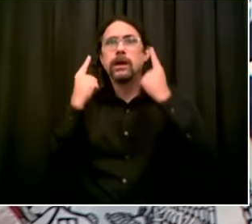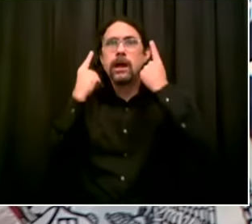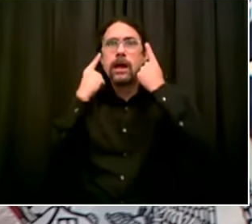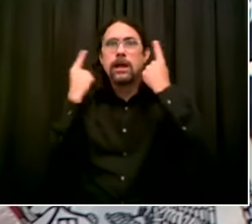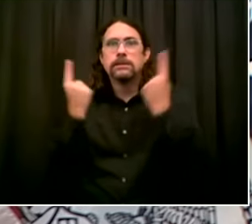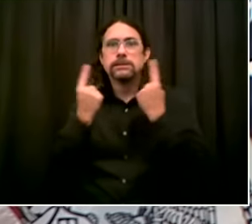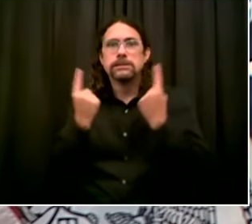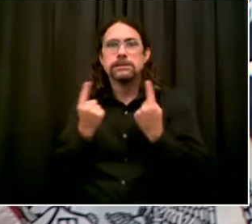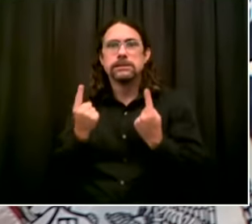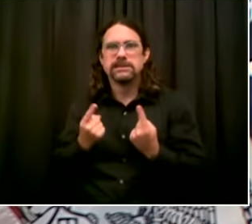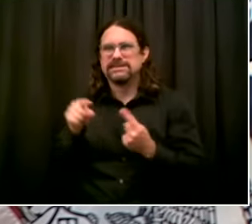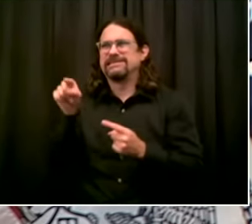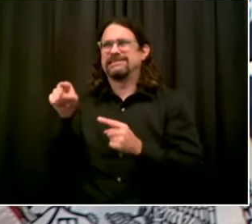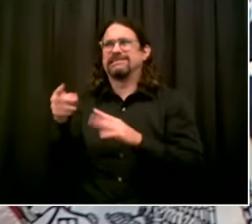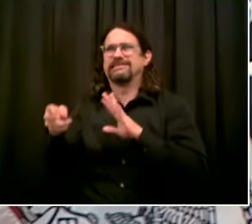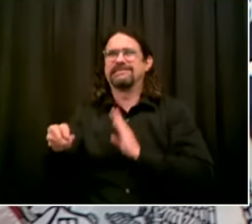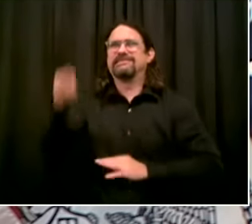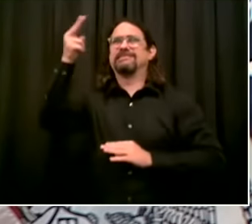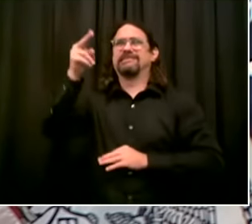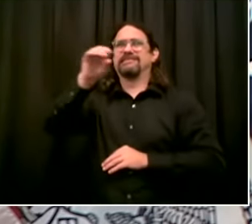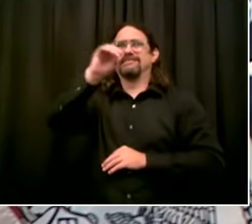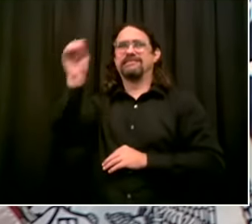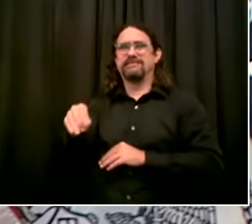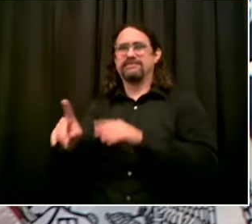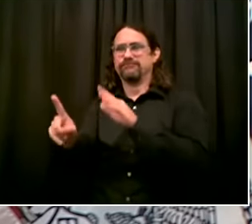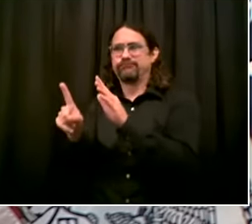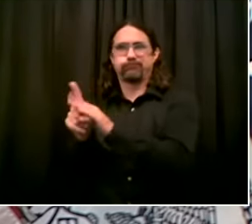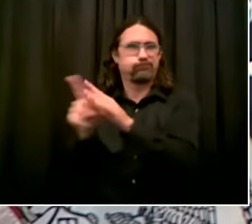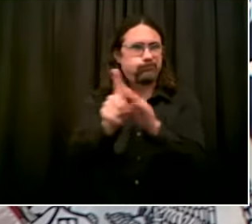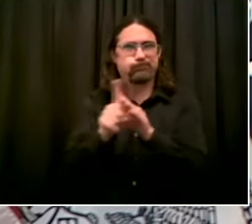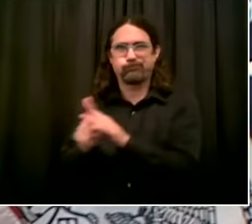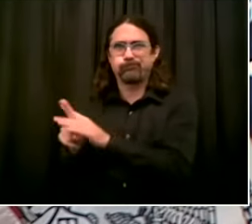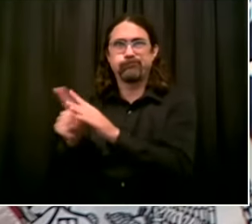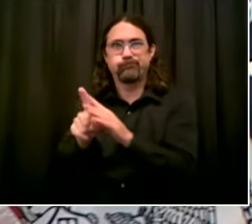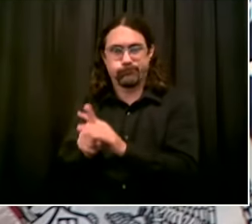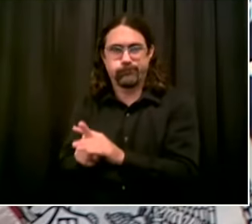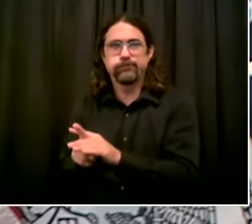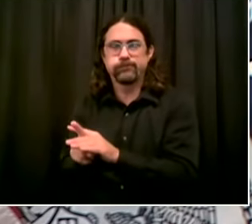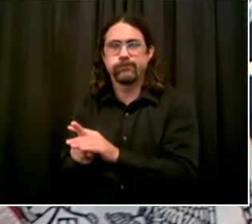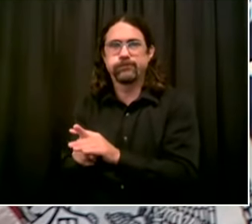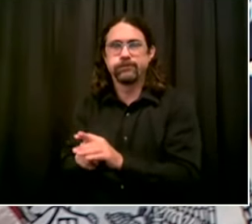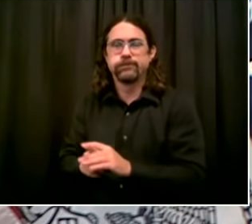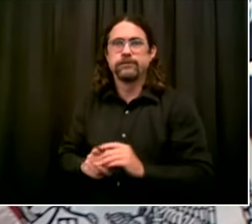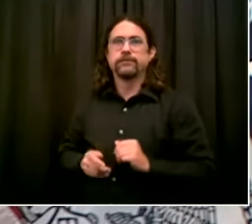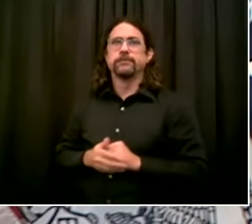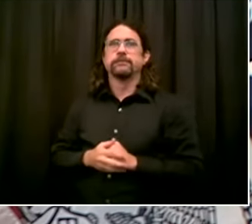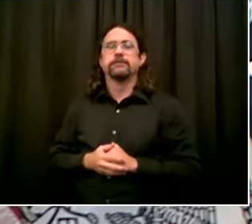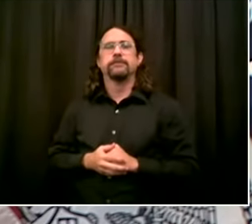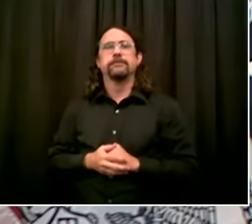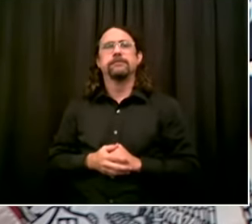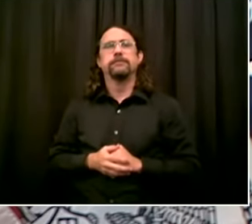CHANGE, HAVE YOU TO PIVOT AND MAKE DIFFERENT CHANGES. THE ONLY WAY TO DO THAT IS TO BE IN CONSTANT